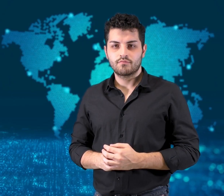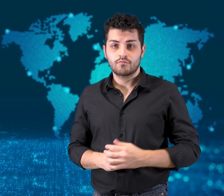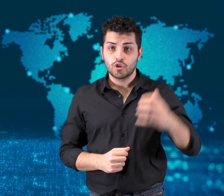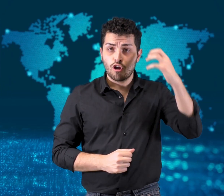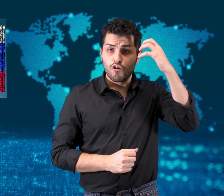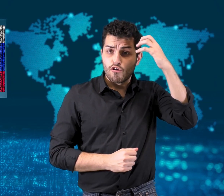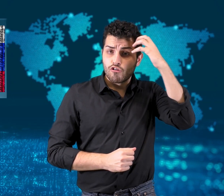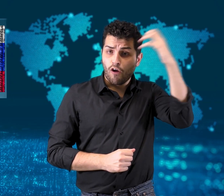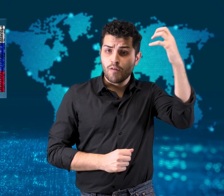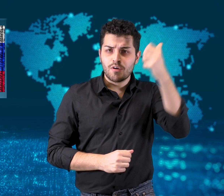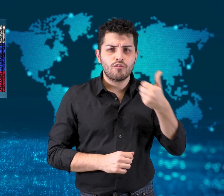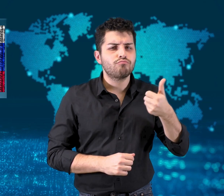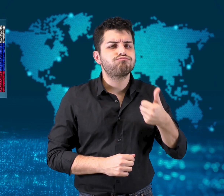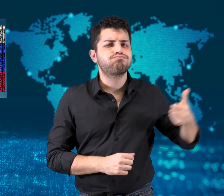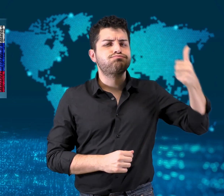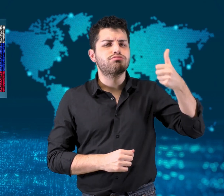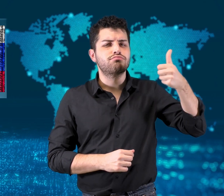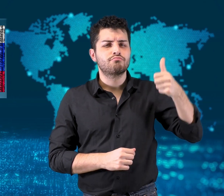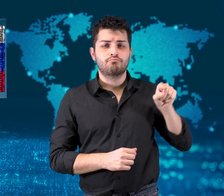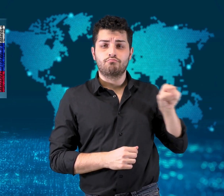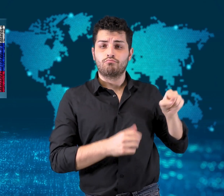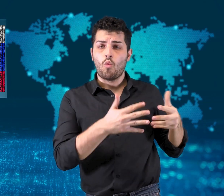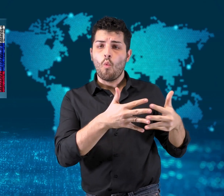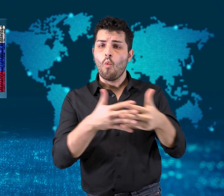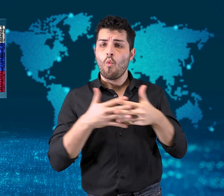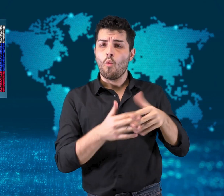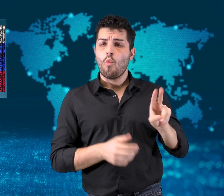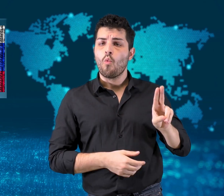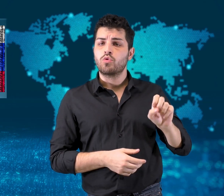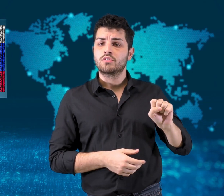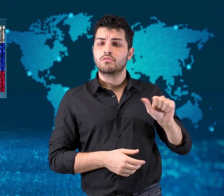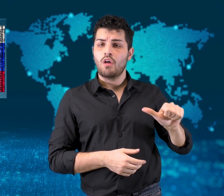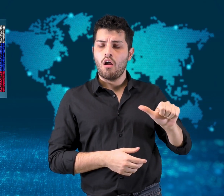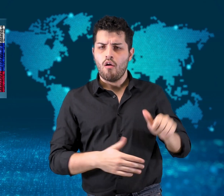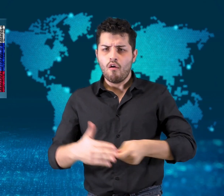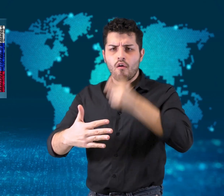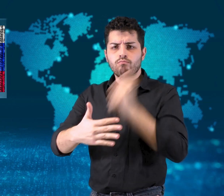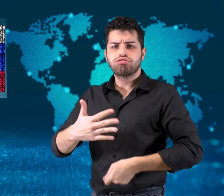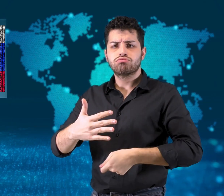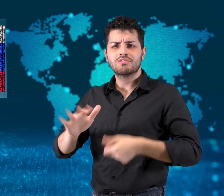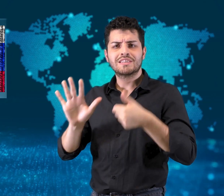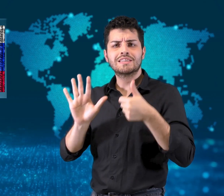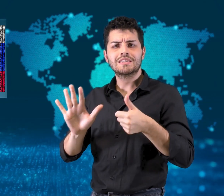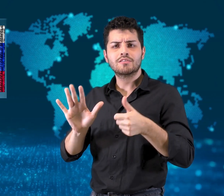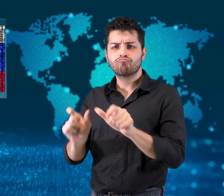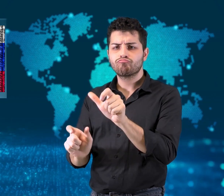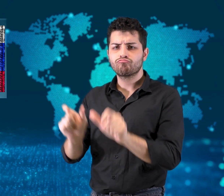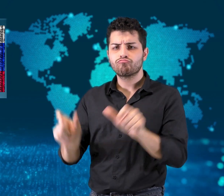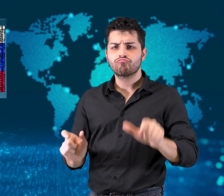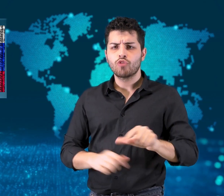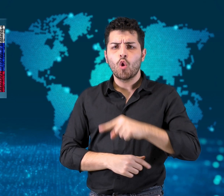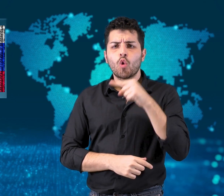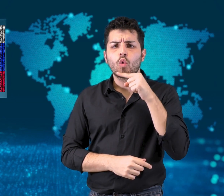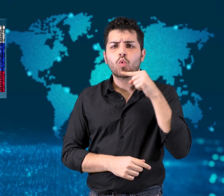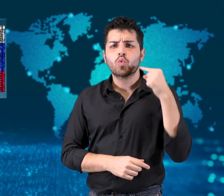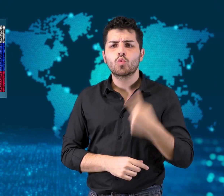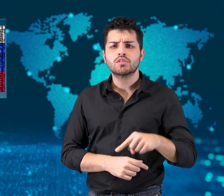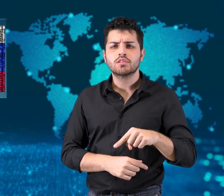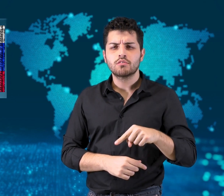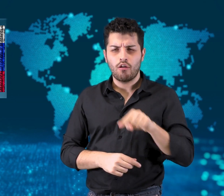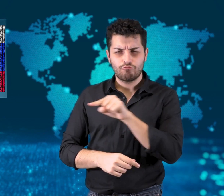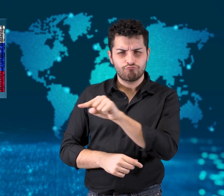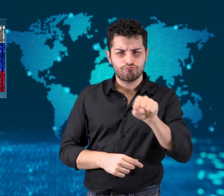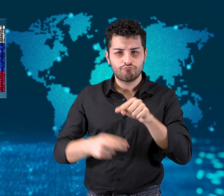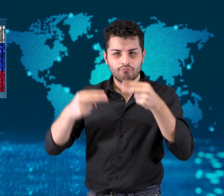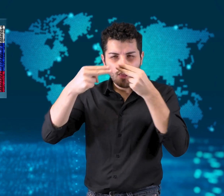[Nicola]: The United States government has charged six Russians